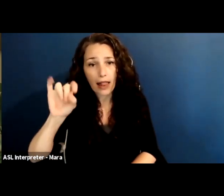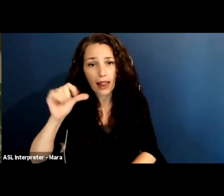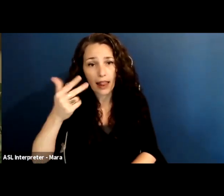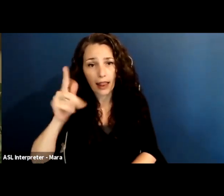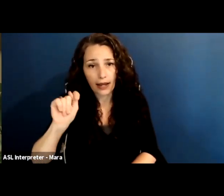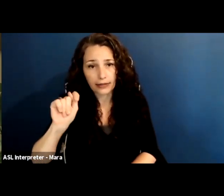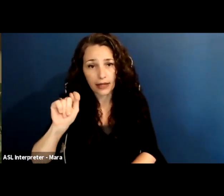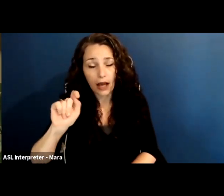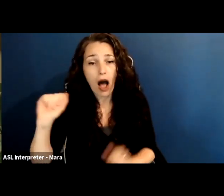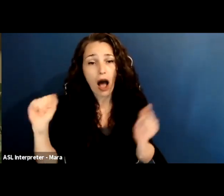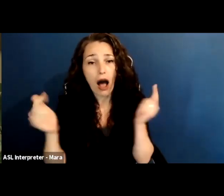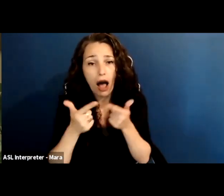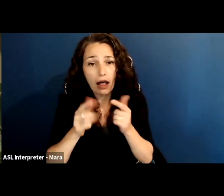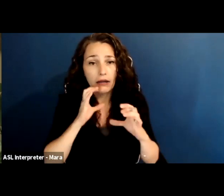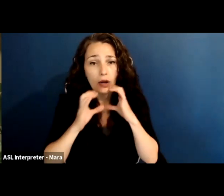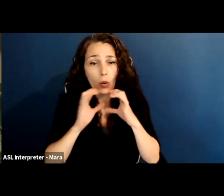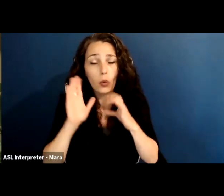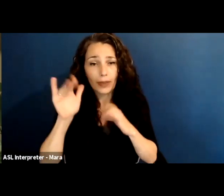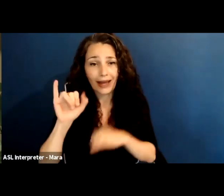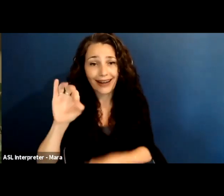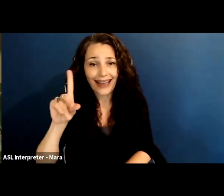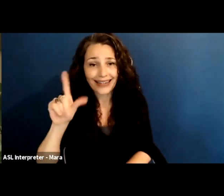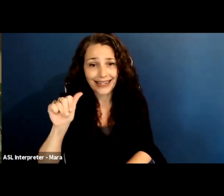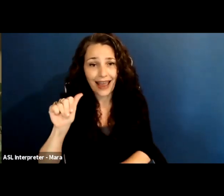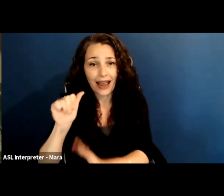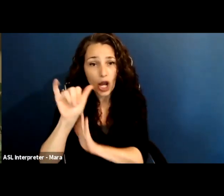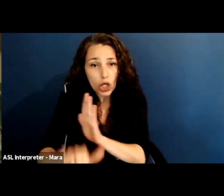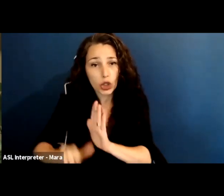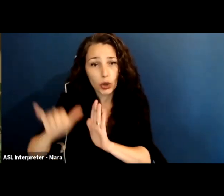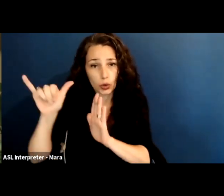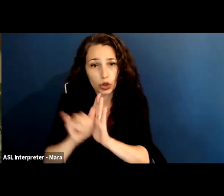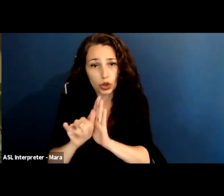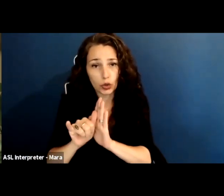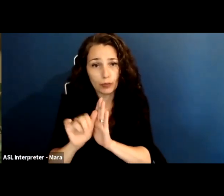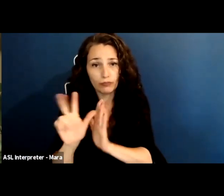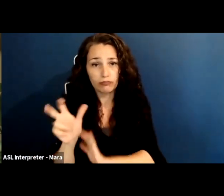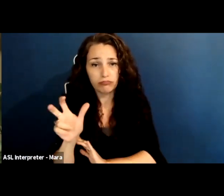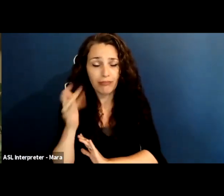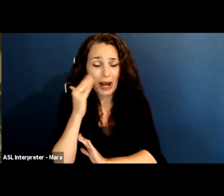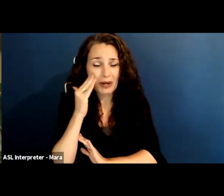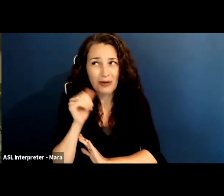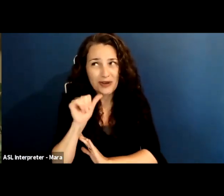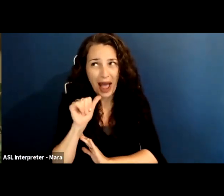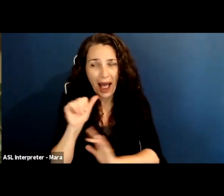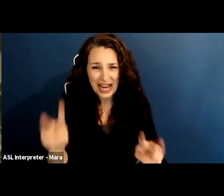on IDA's YouTube channel. Now without further ado because I know you're not here to see me today,